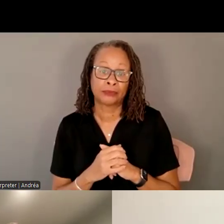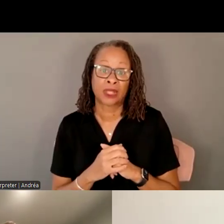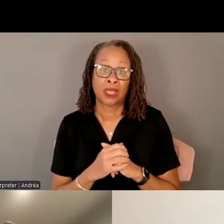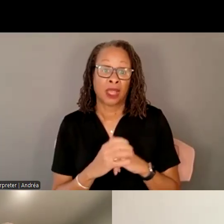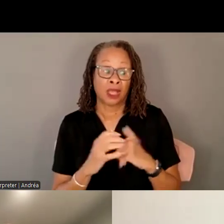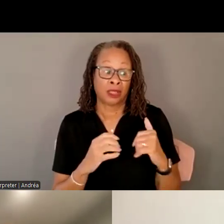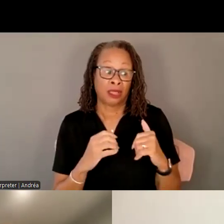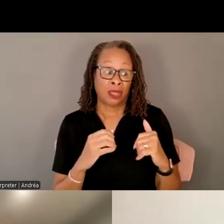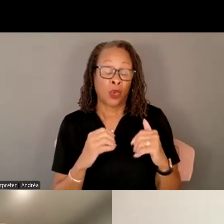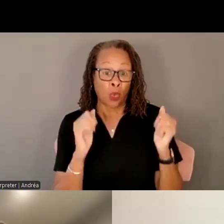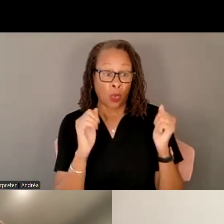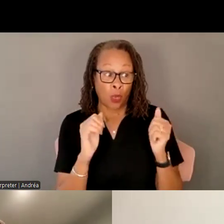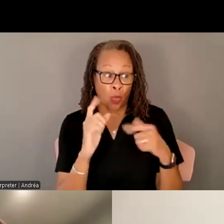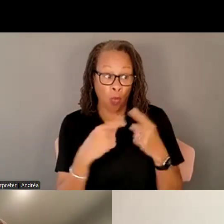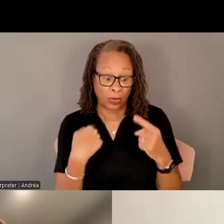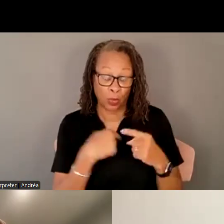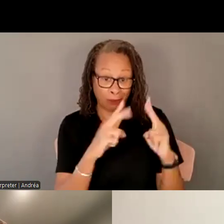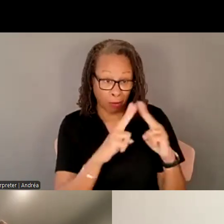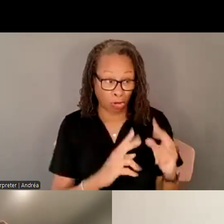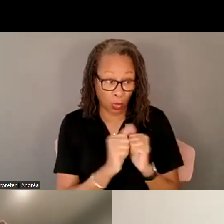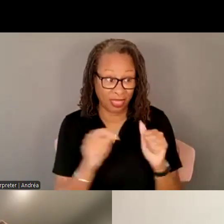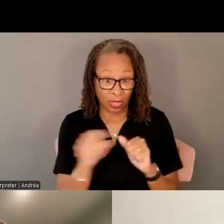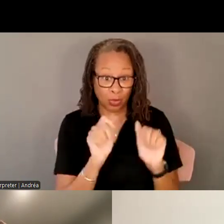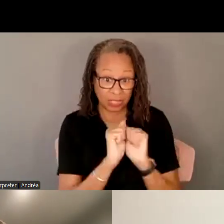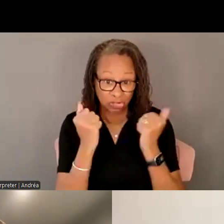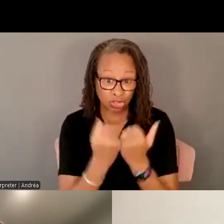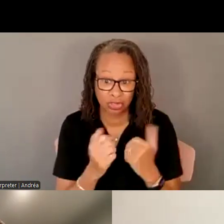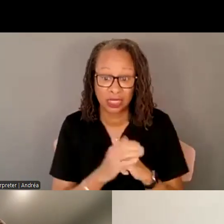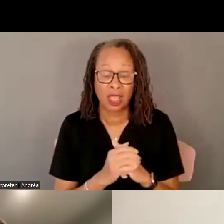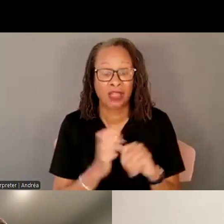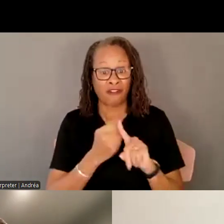we were able to, on our end, as MAC,